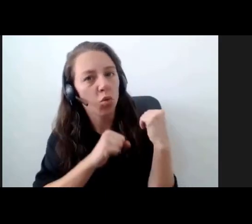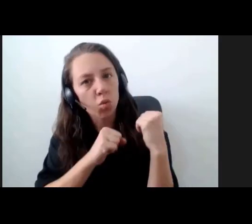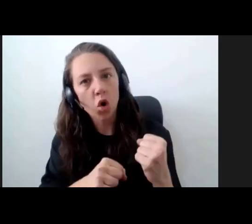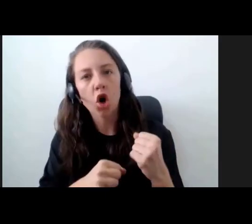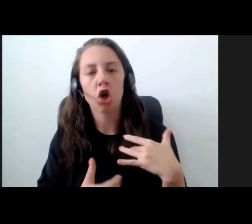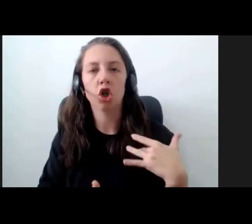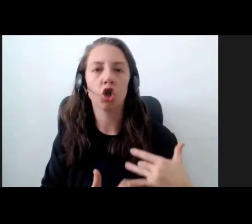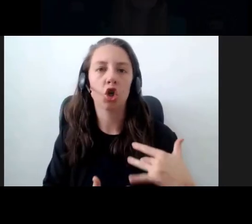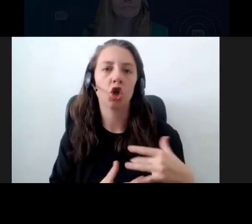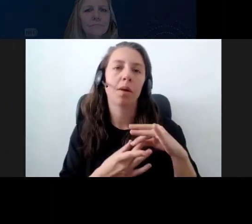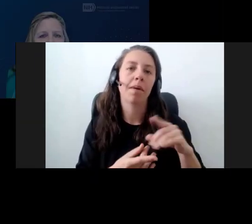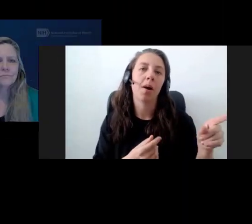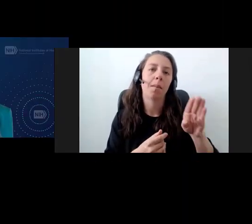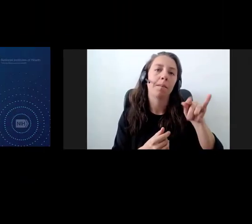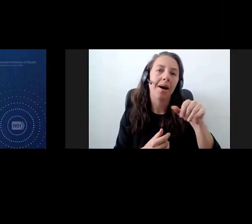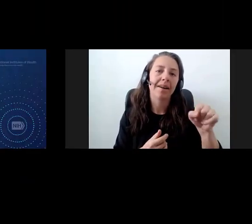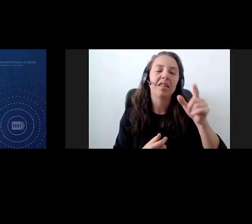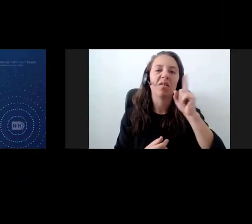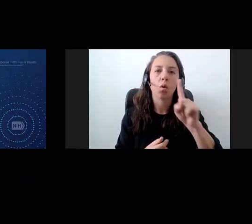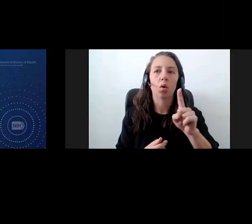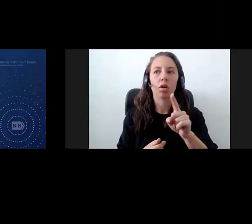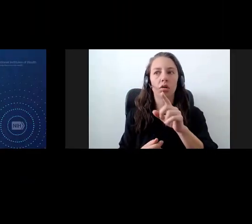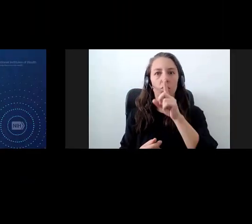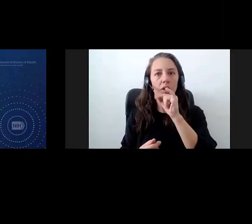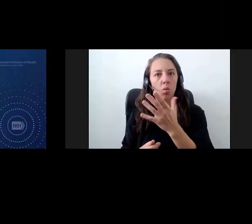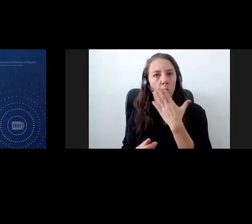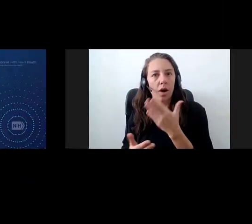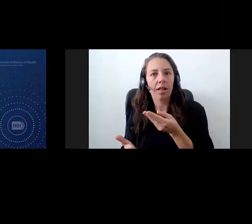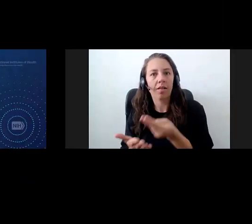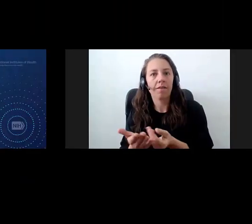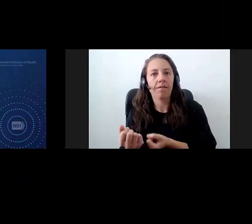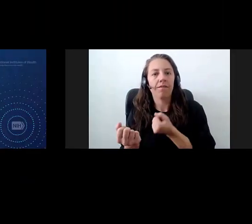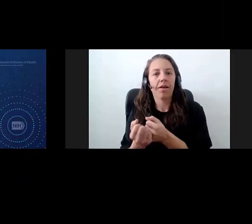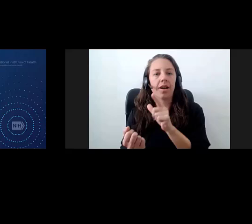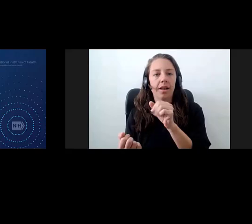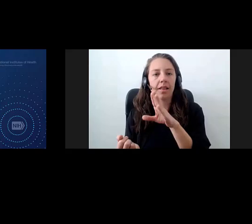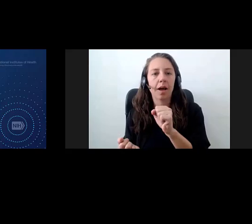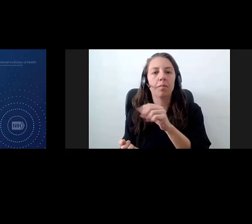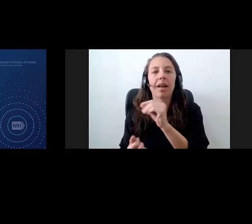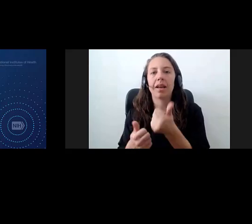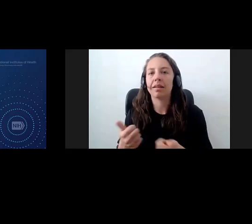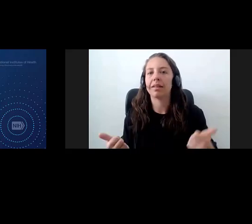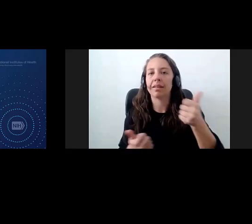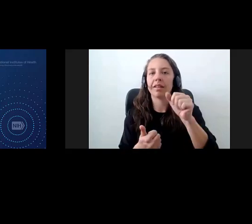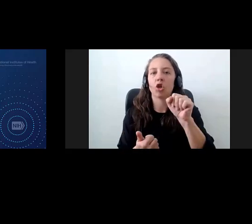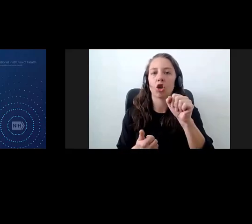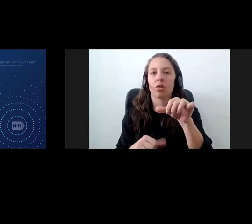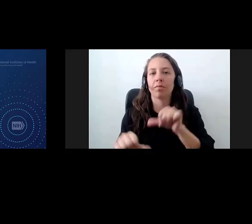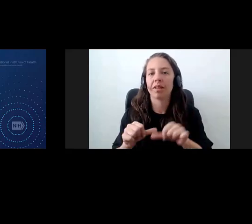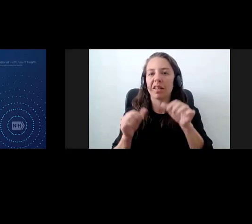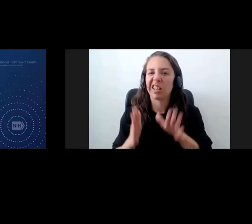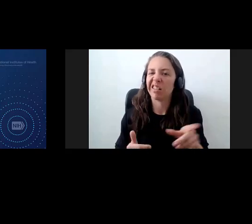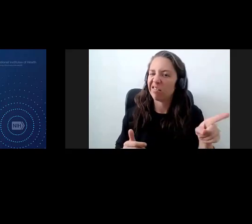labs and those senior scientists. Cynthia Dwyer Really? So, what did the working group conclude? Megan Columbus Well, the conclusion was that